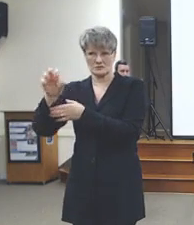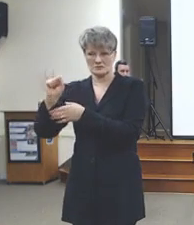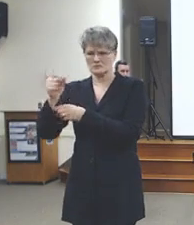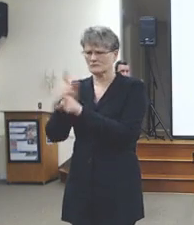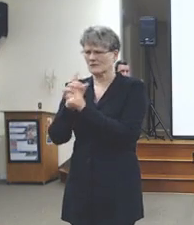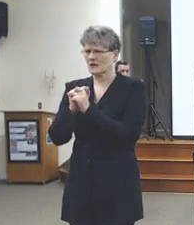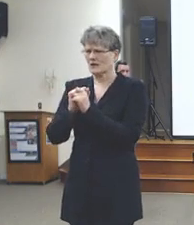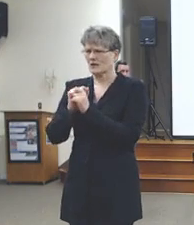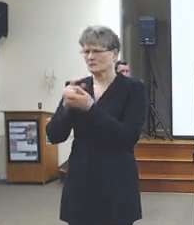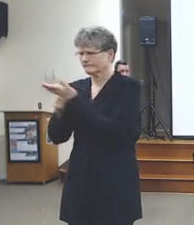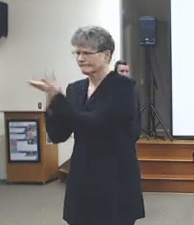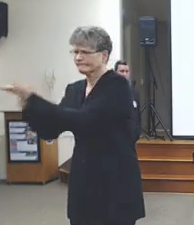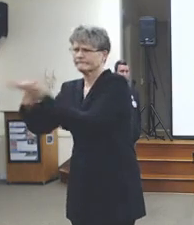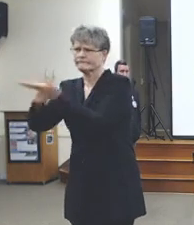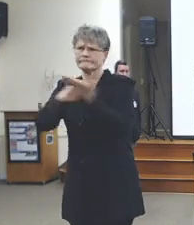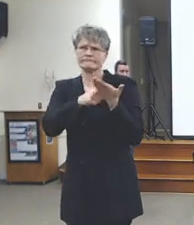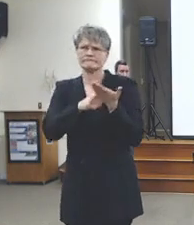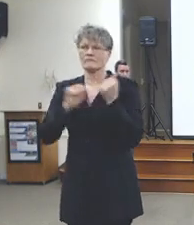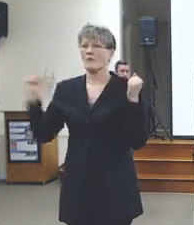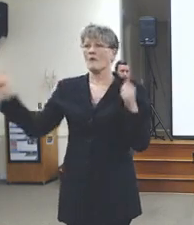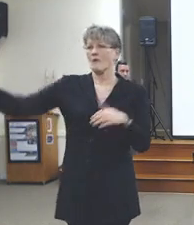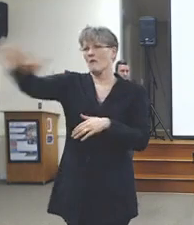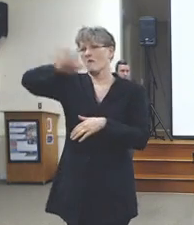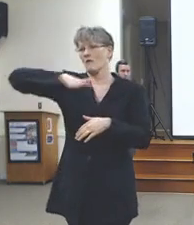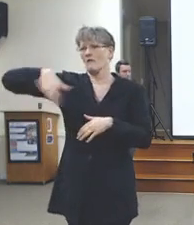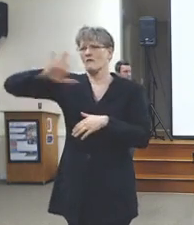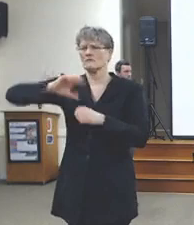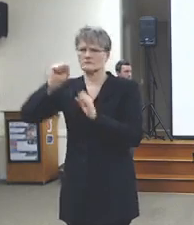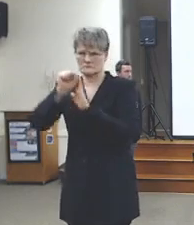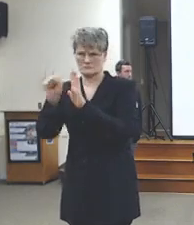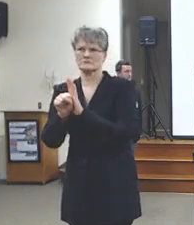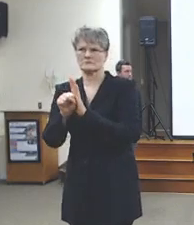question that we're trying to nail down right now, and we'll definitely share